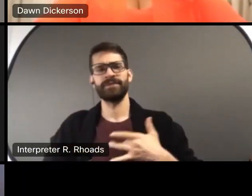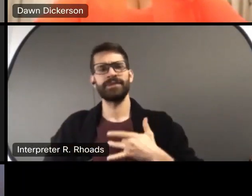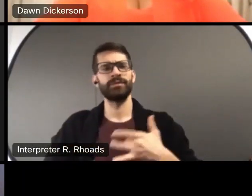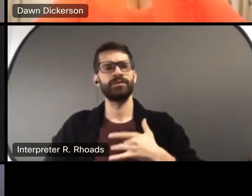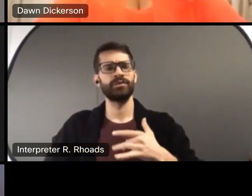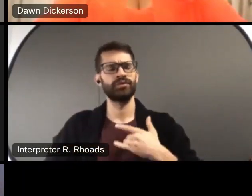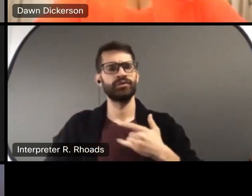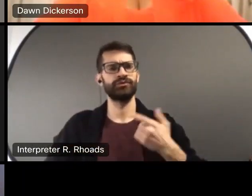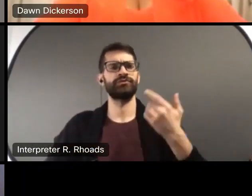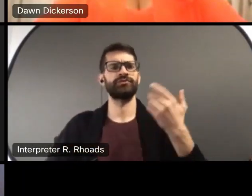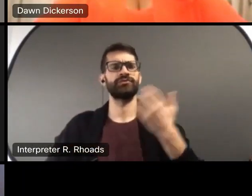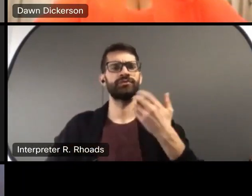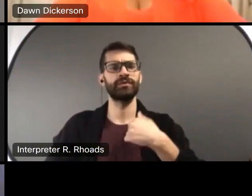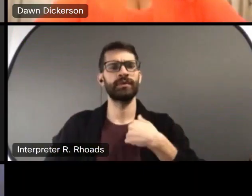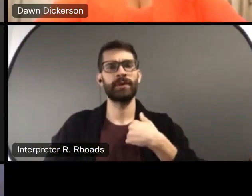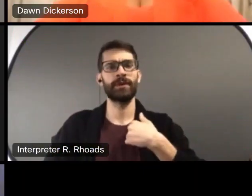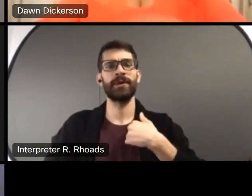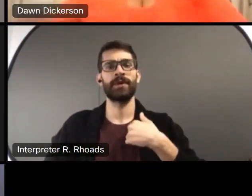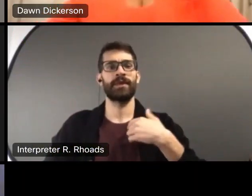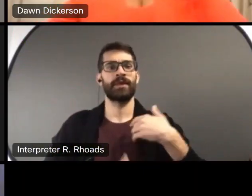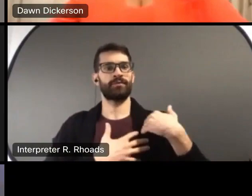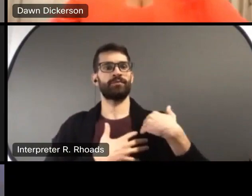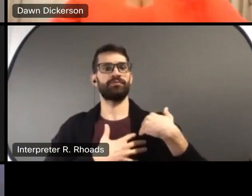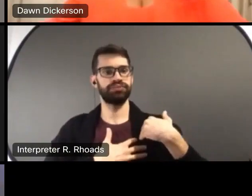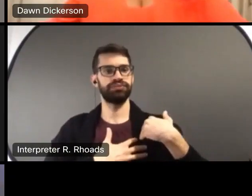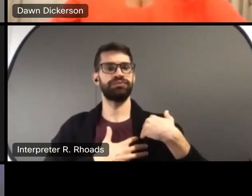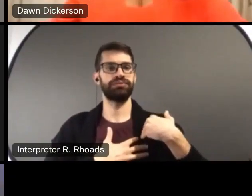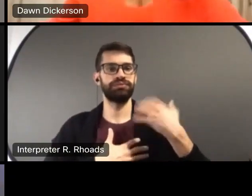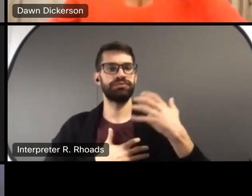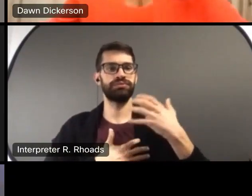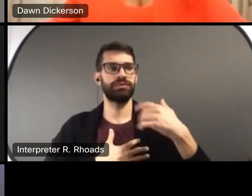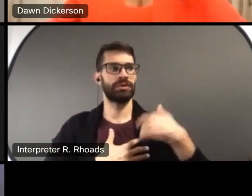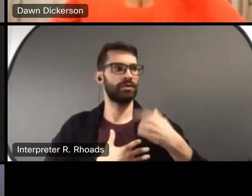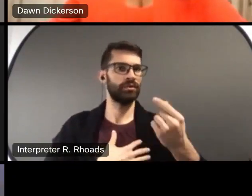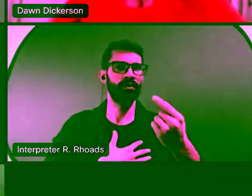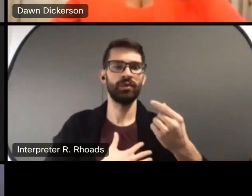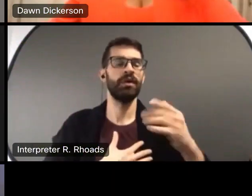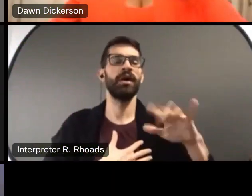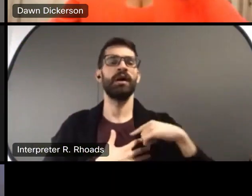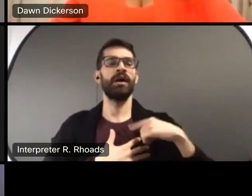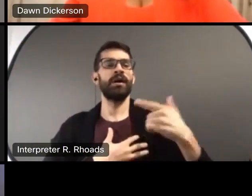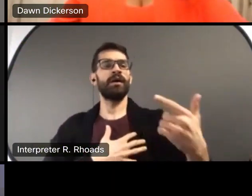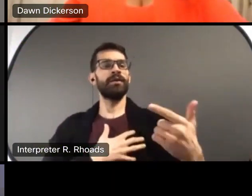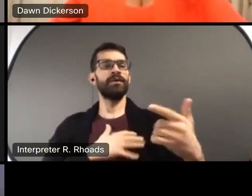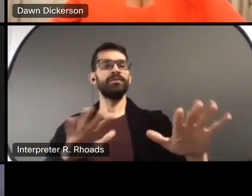lot of weight on my shoulders. It was so kind, but anyway, I'm thrilled to be here.